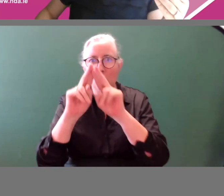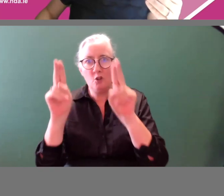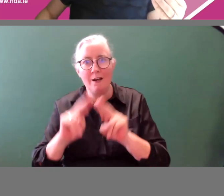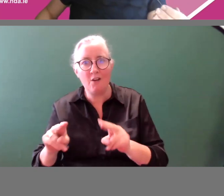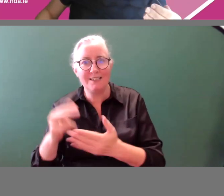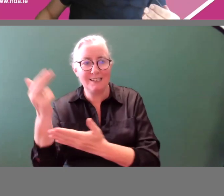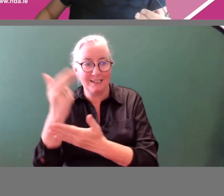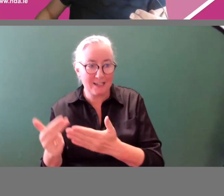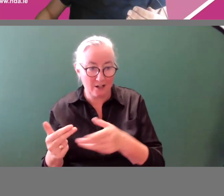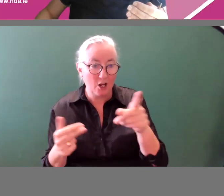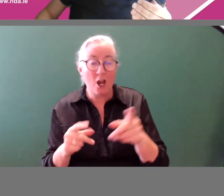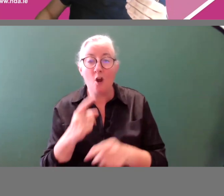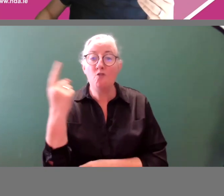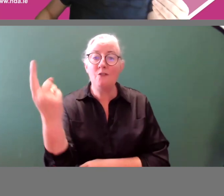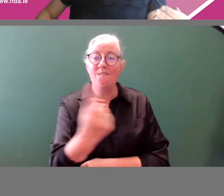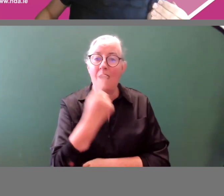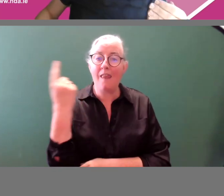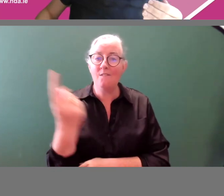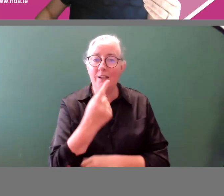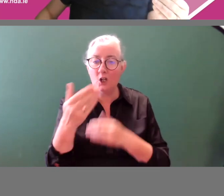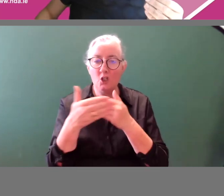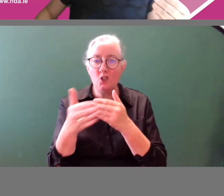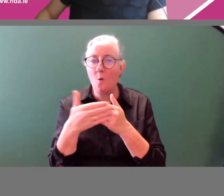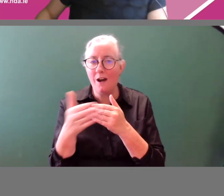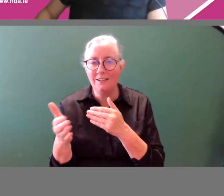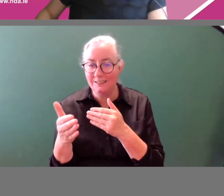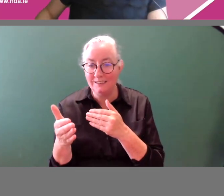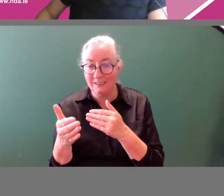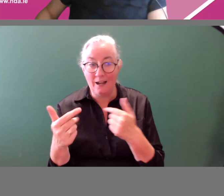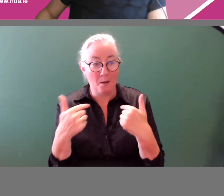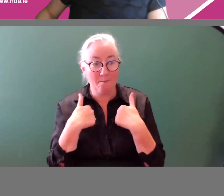‘revolving doors are the worst thing ever to exist, even for me now not in a wheelchair,